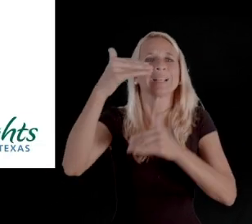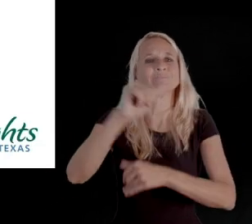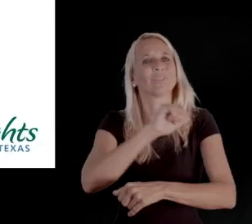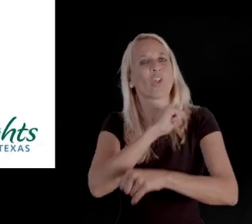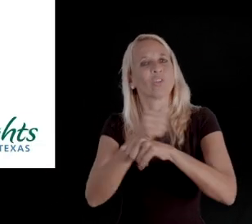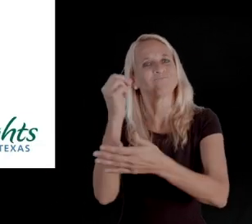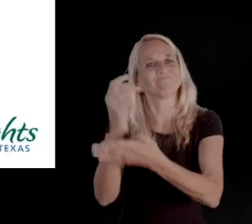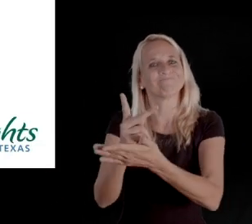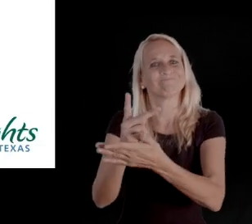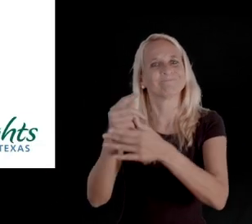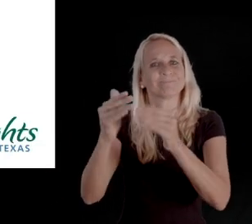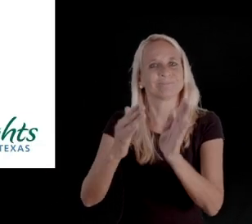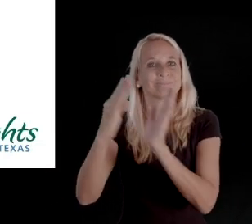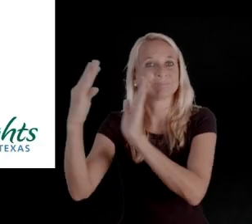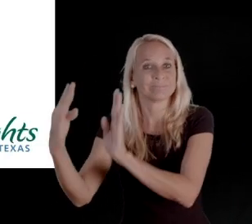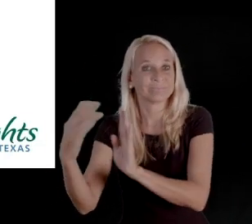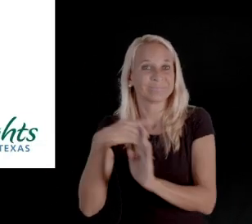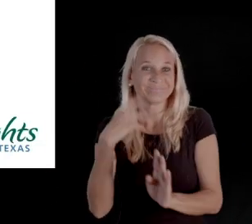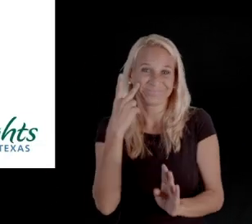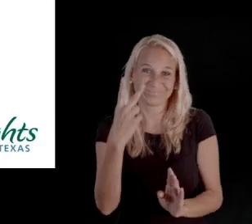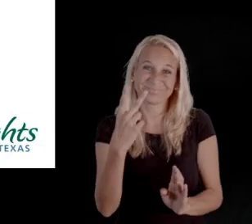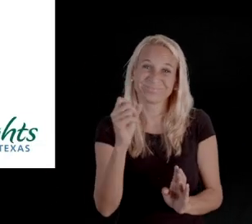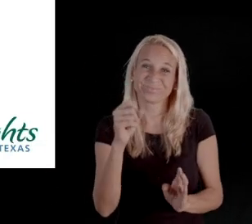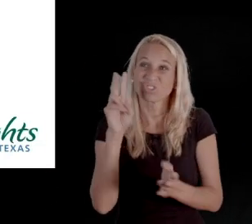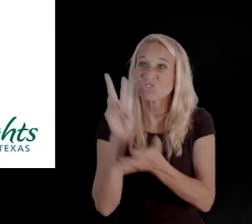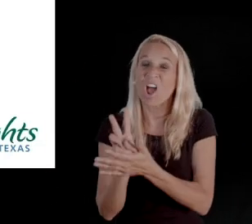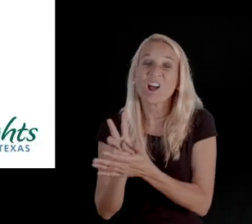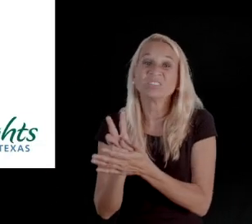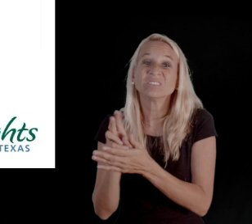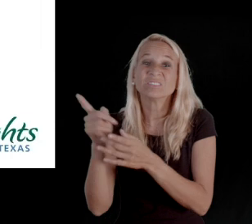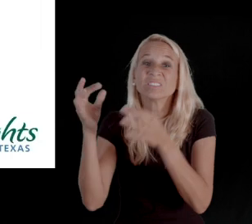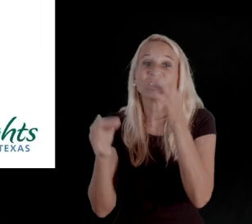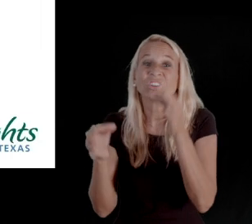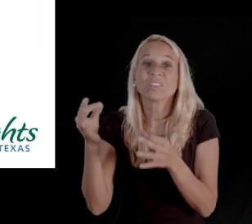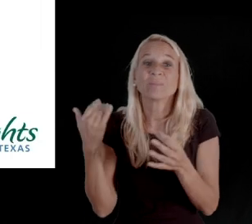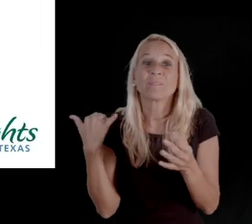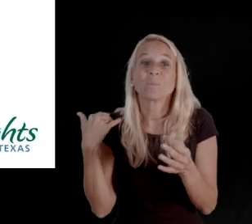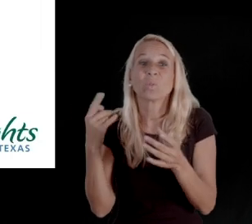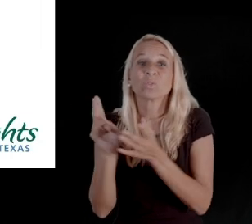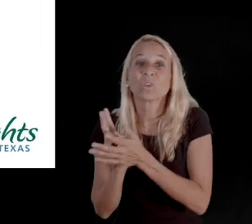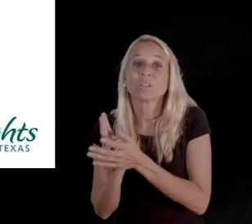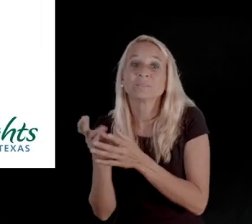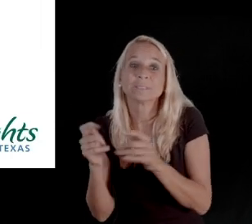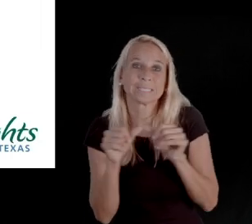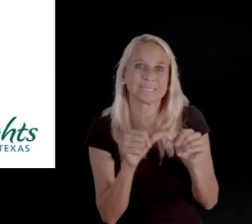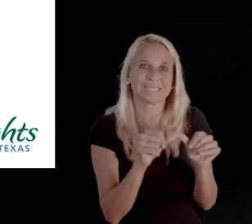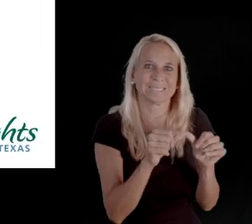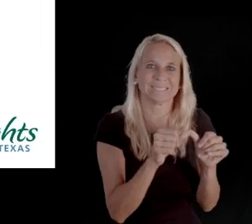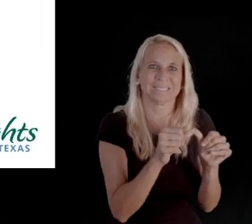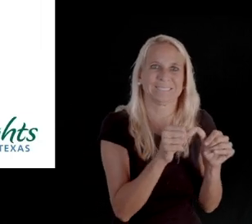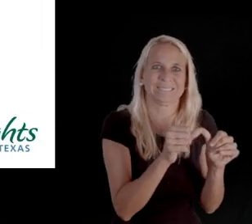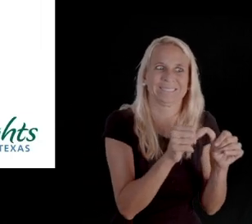So we've seen where clients have lost at their fair hearing, but they maintain their hours because they were approved at